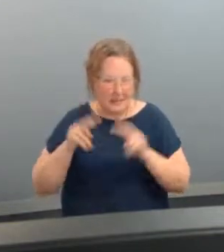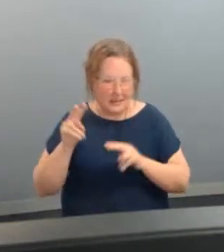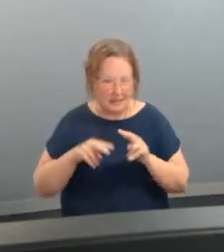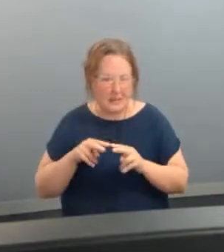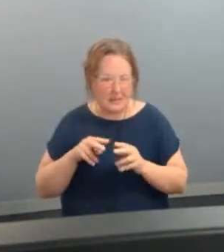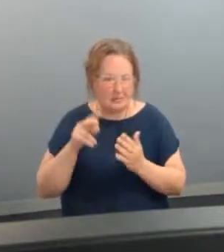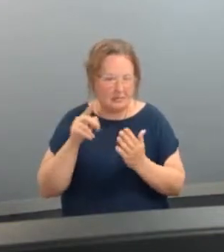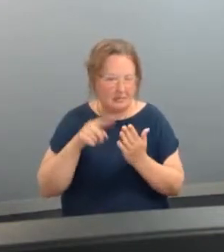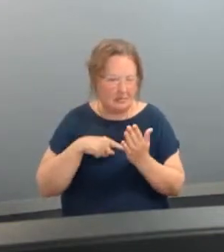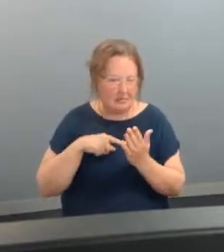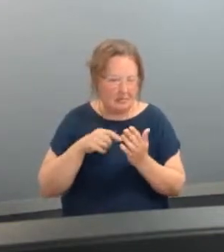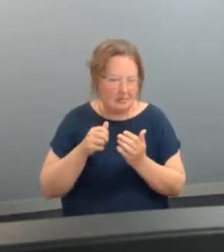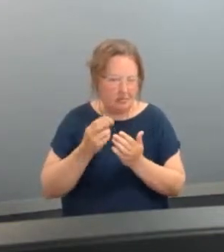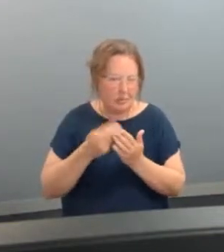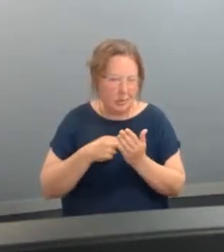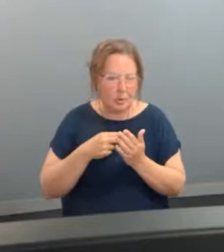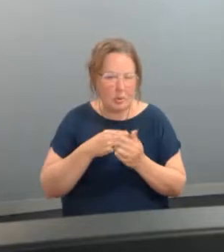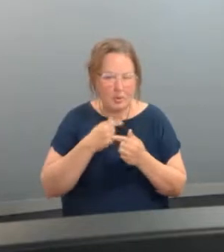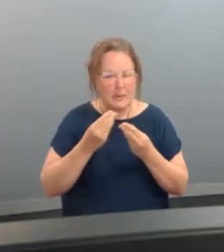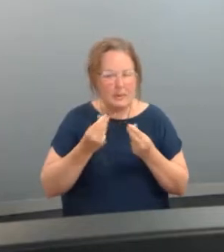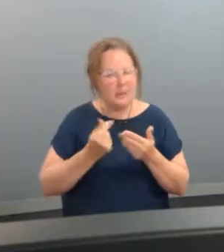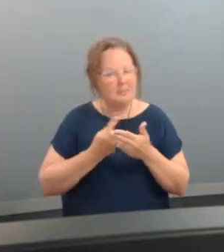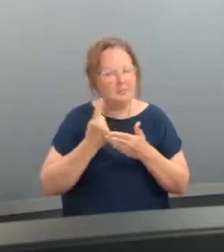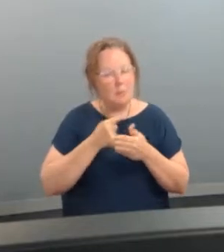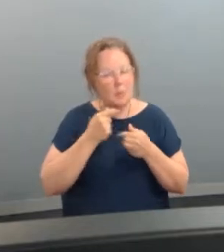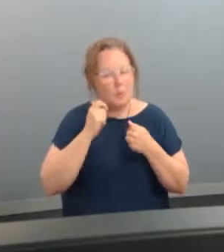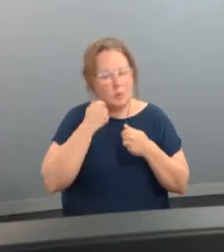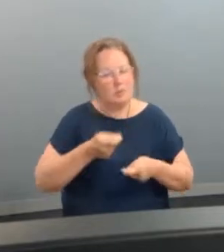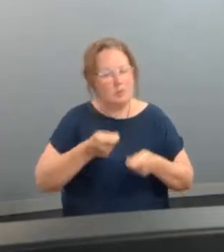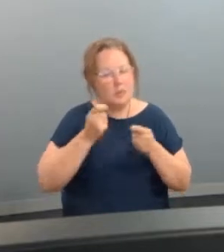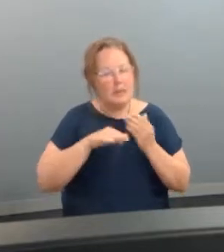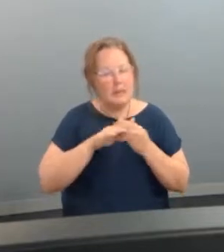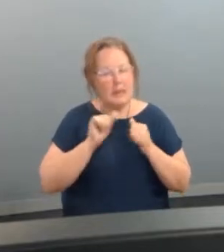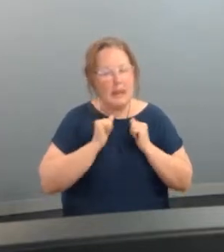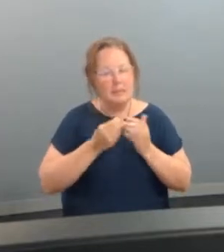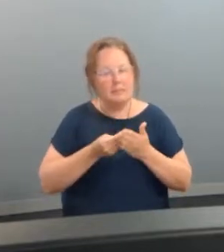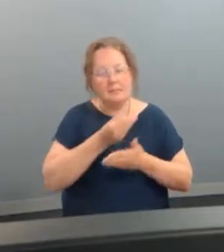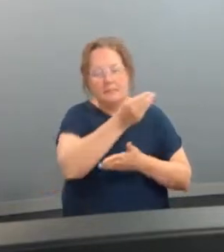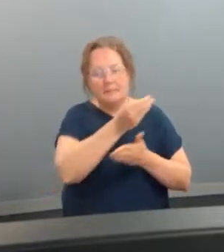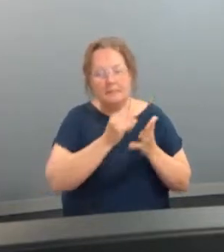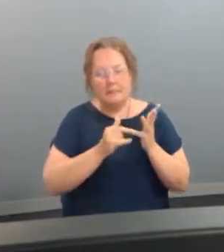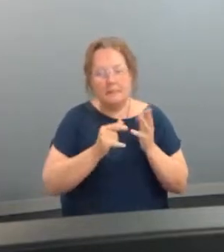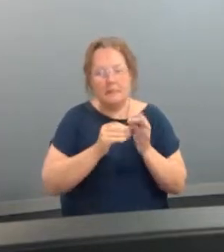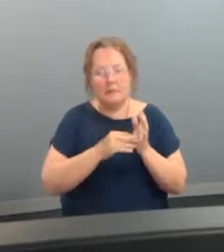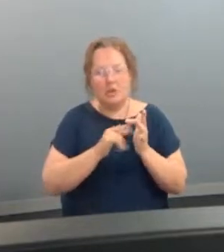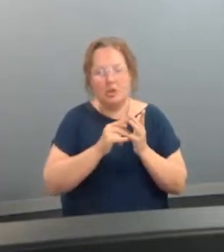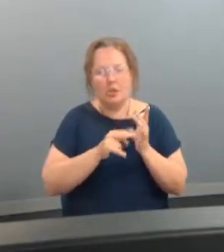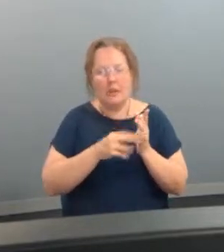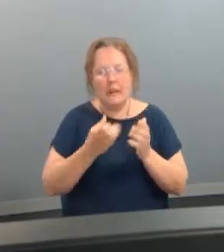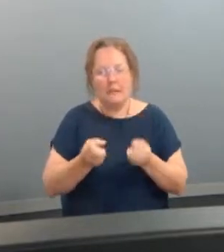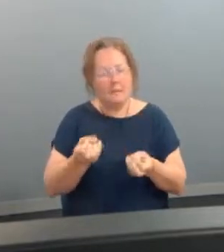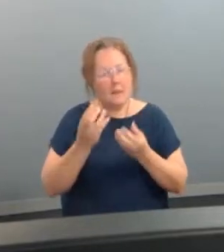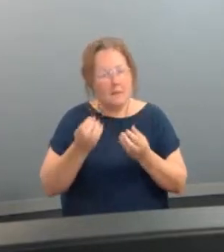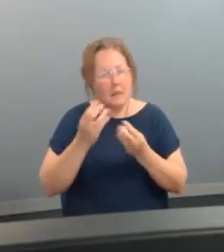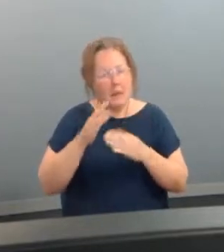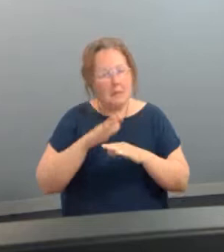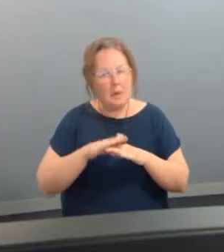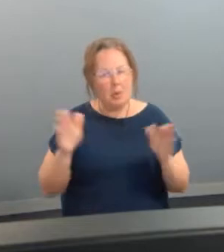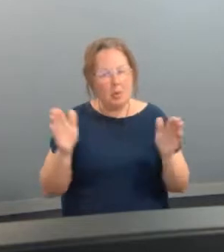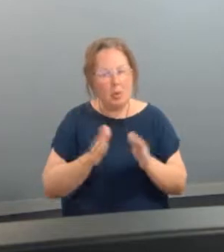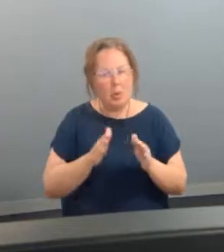being a little trouble when the agency is actually paying for them. That's certainly something we'll be